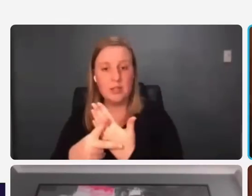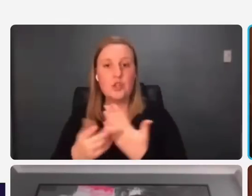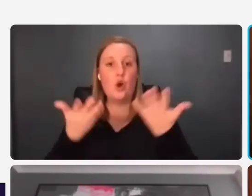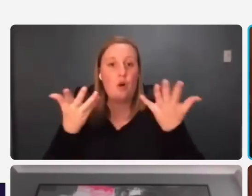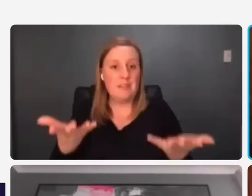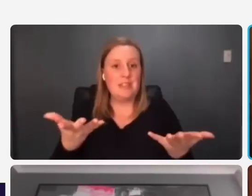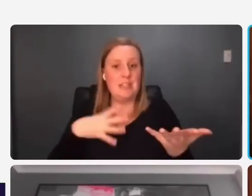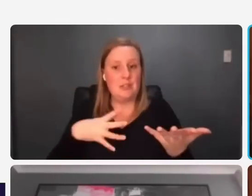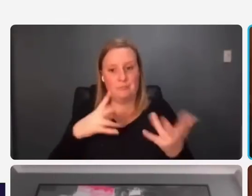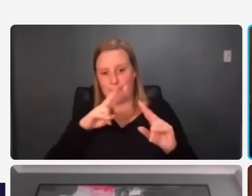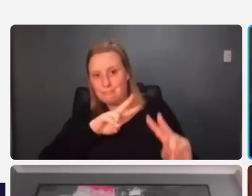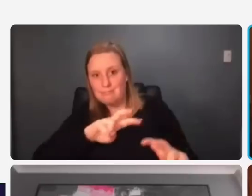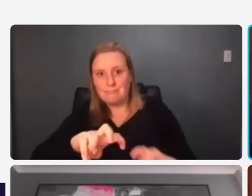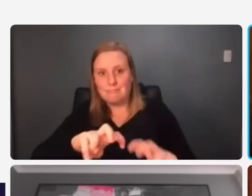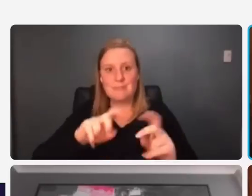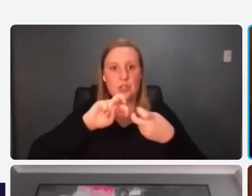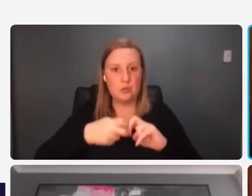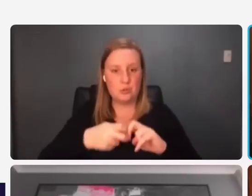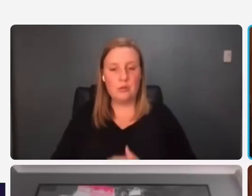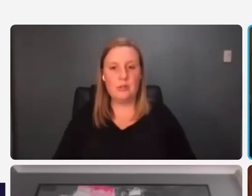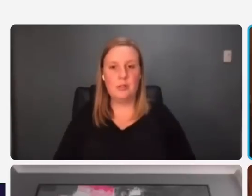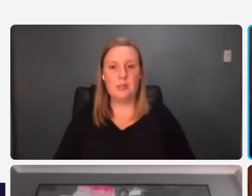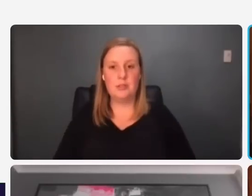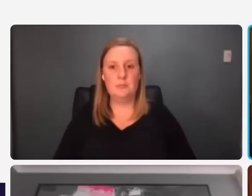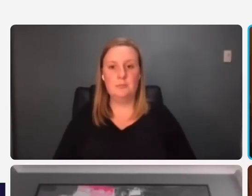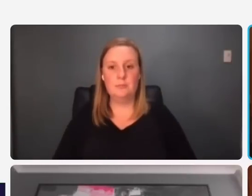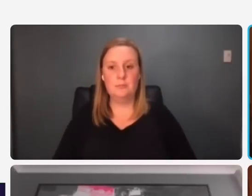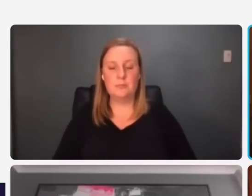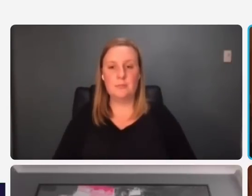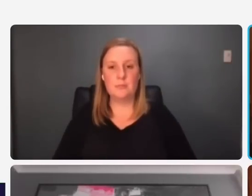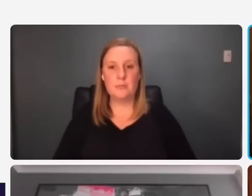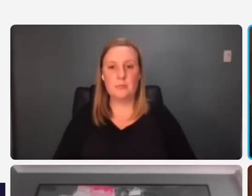But I think the perspective I would take on this is